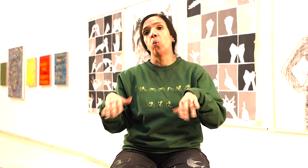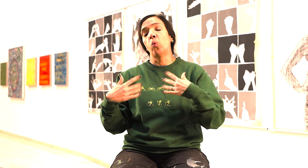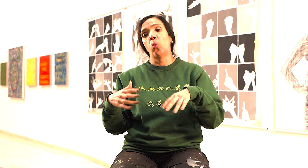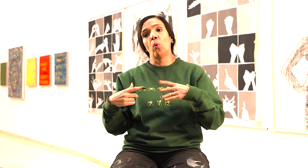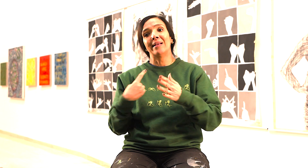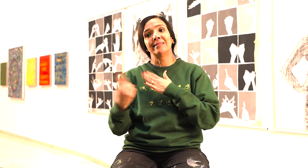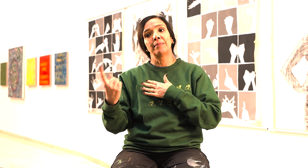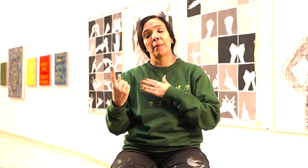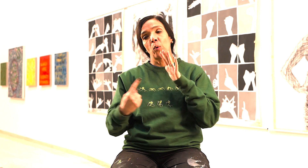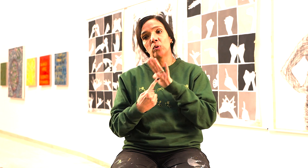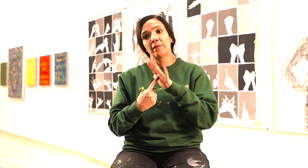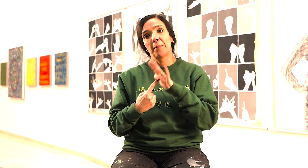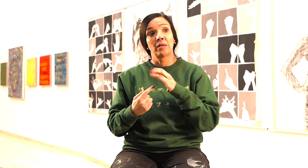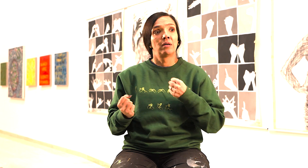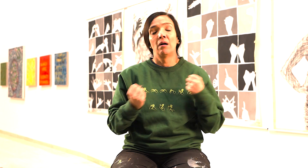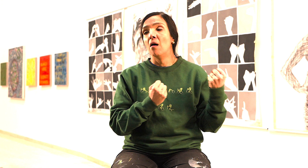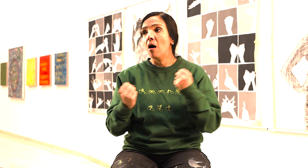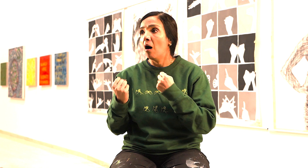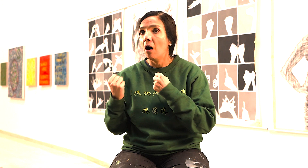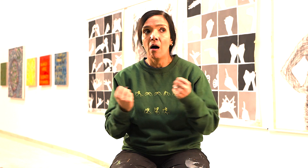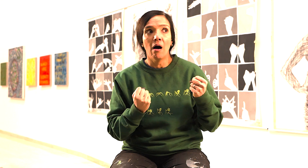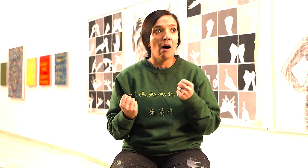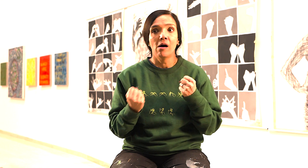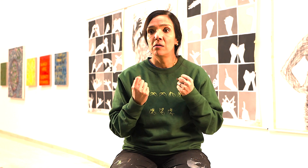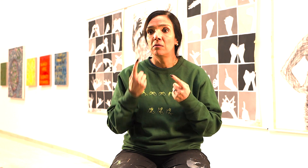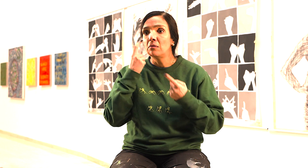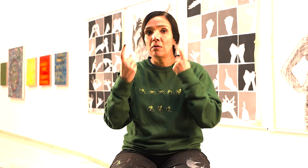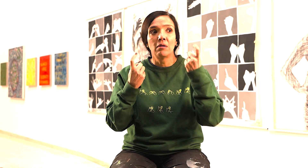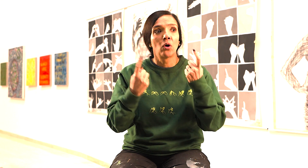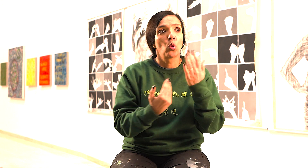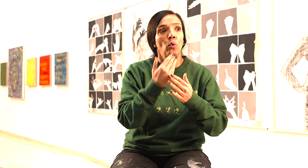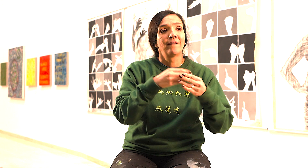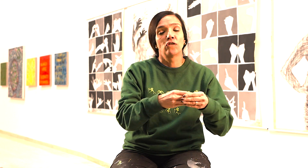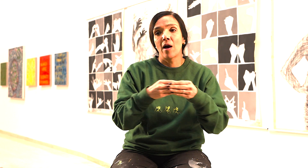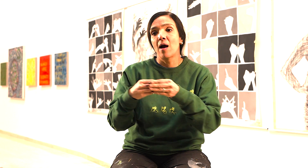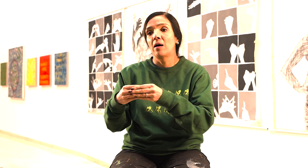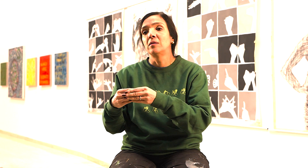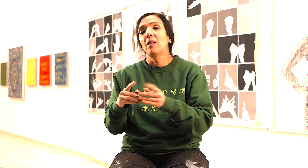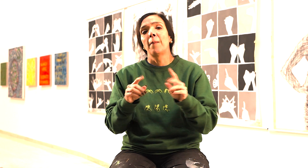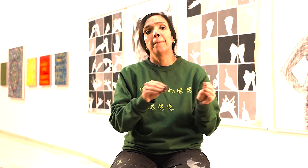When I sought to drive independently--oh, wow. You know, I found new friends,